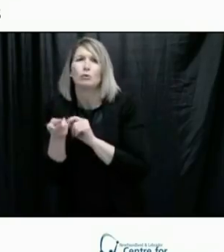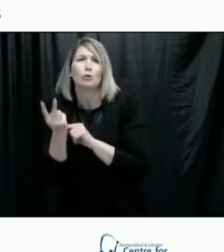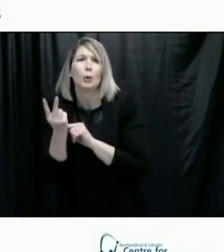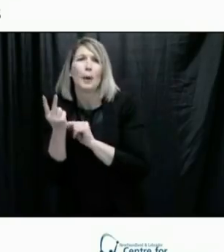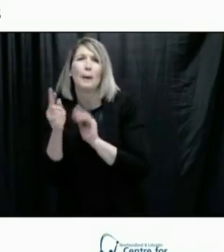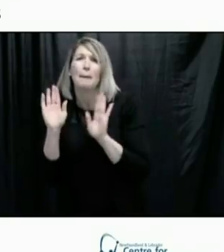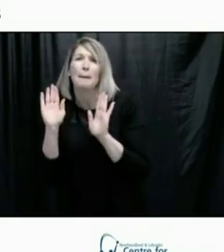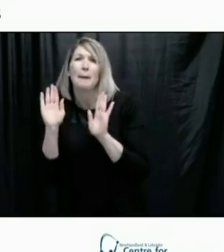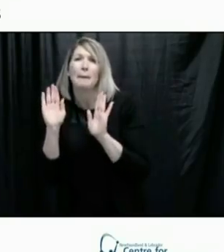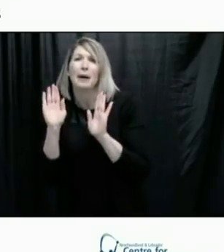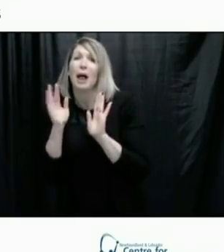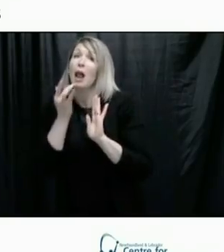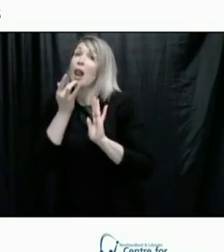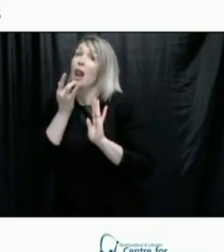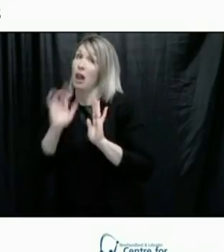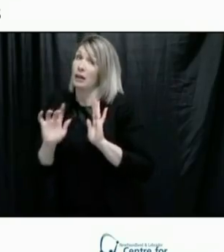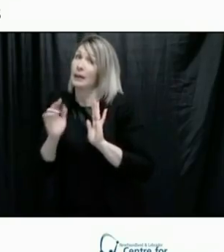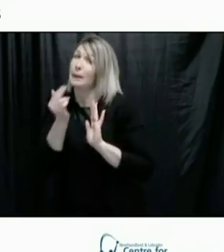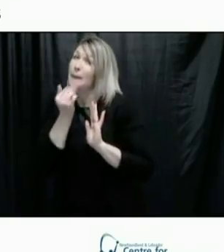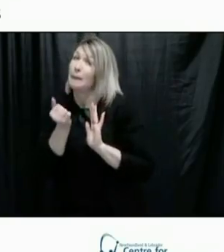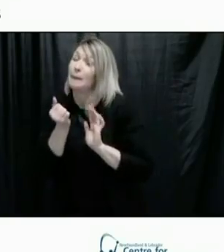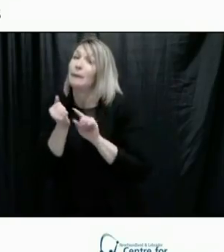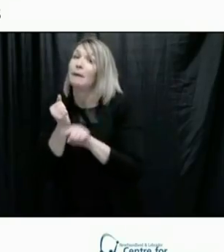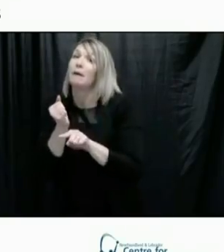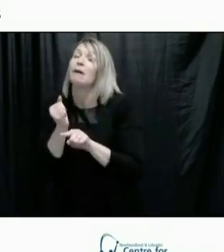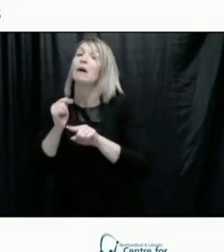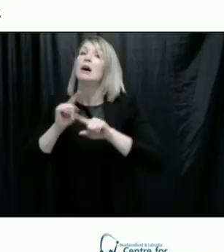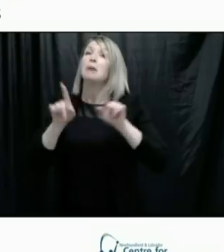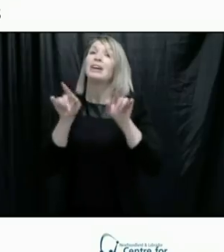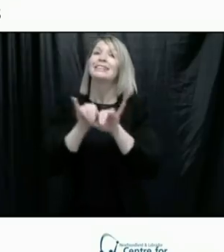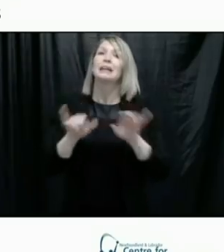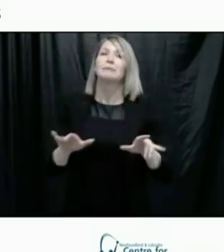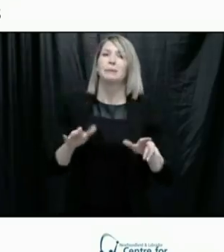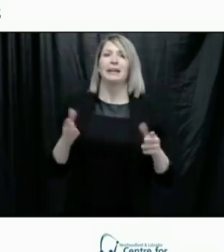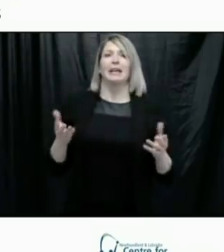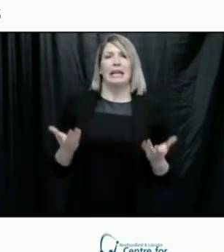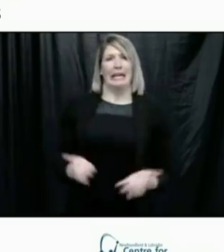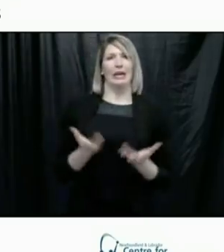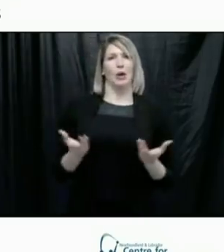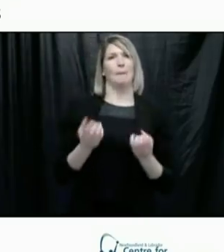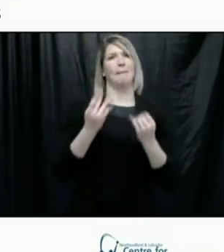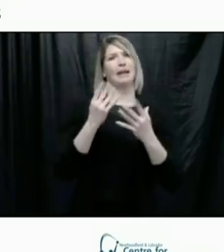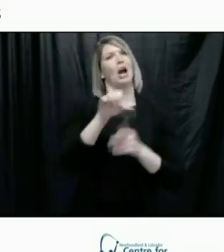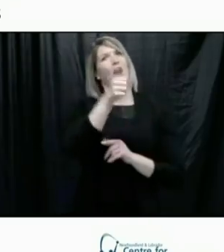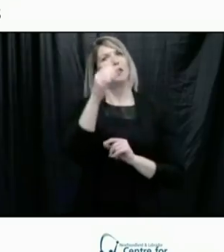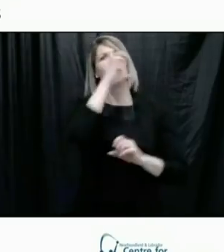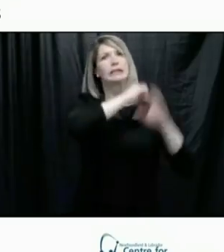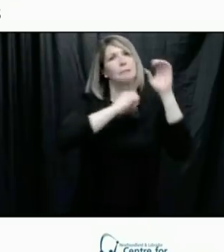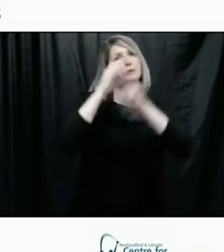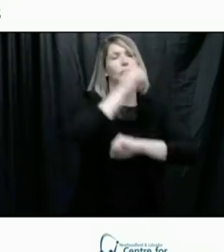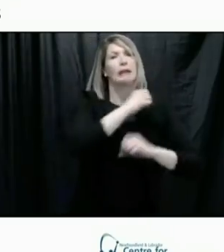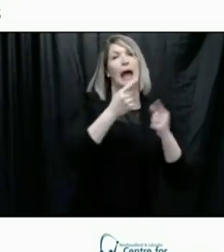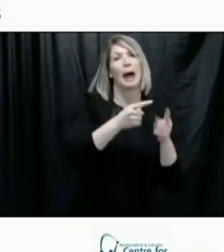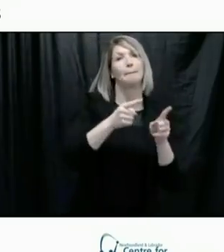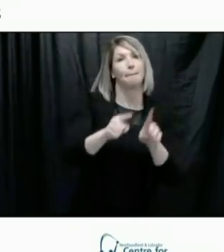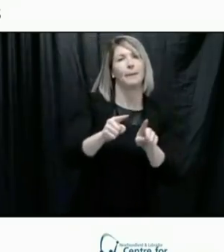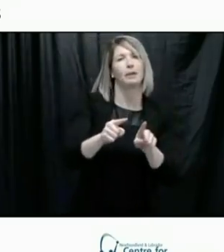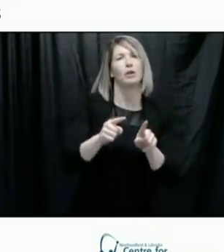IT'S ACTUALLY HARD TO PROJECT BASED ON THAT PARTICULAR PARAMETER.